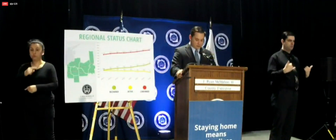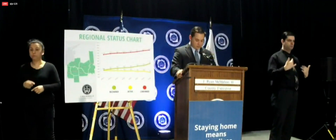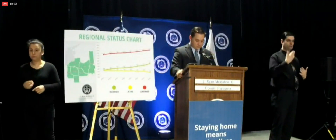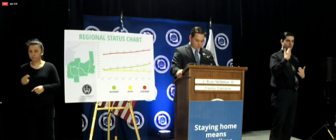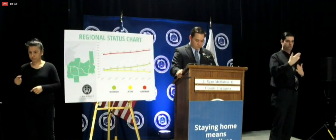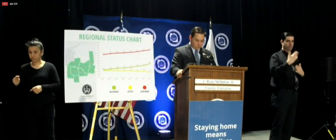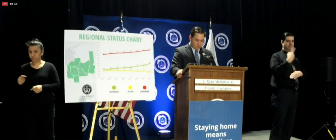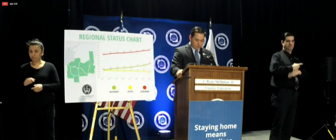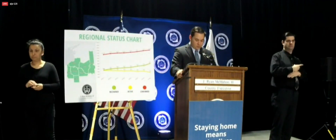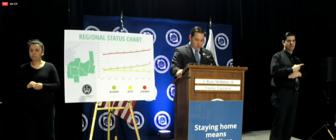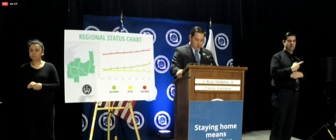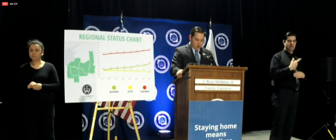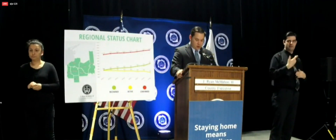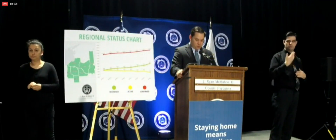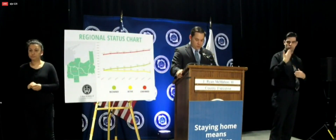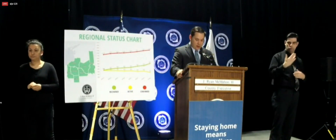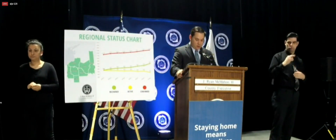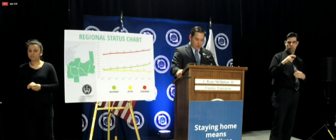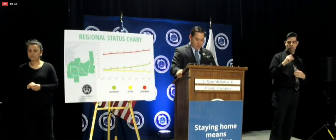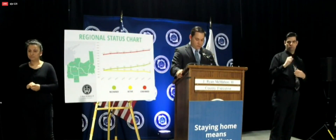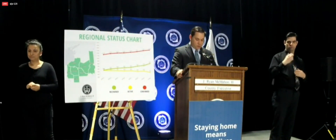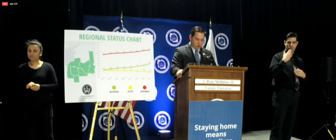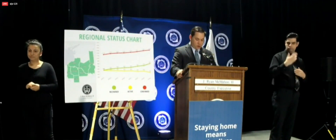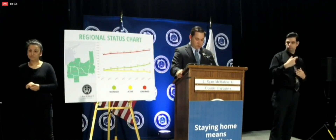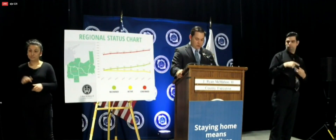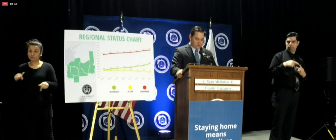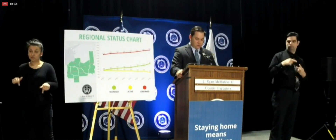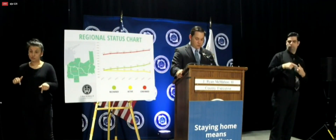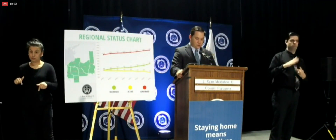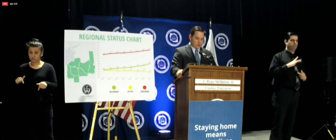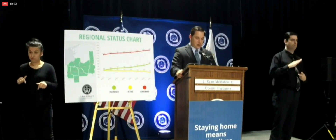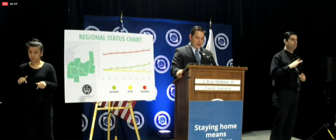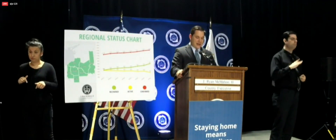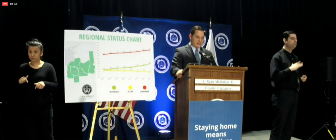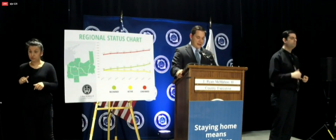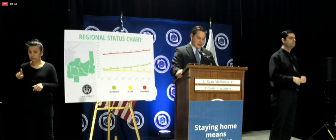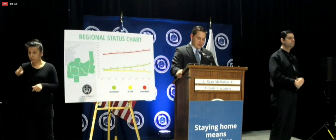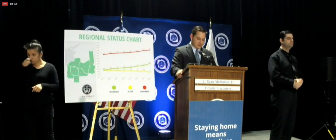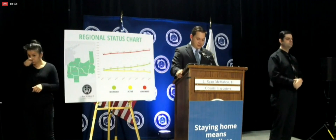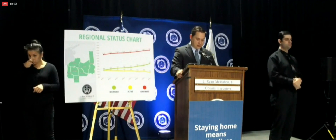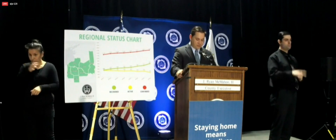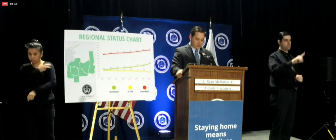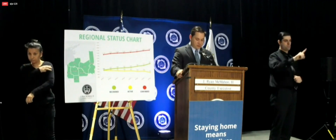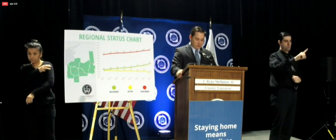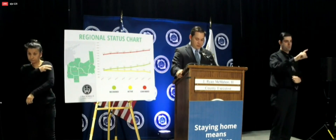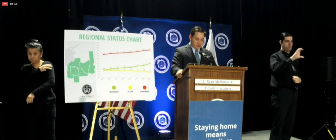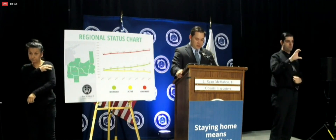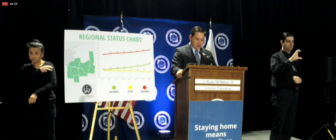DATA POINT, BUT, CERTAINLY, A VERY GOOD DAY RELATED TO ACTIVE CASES.